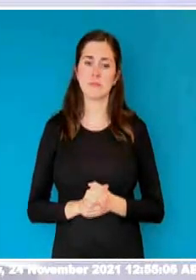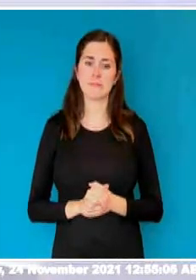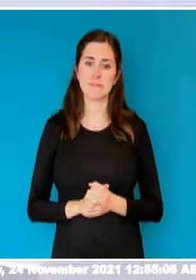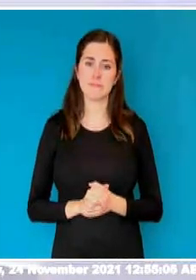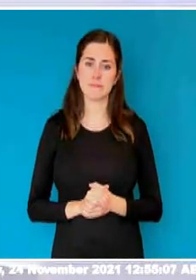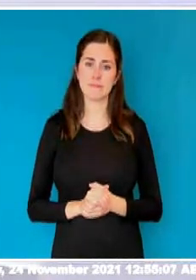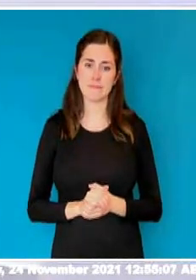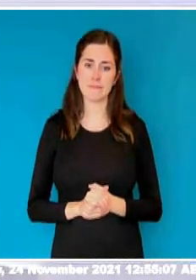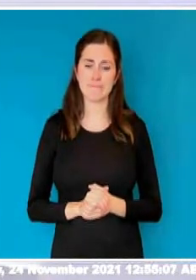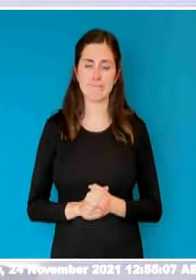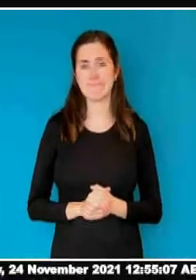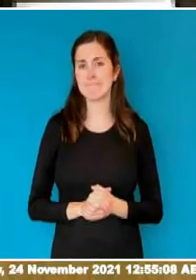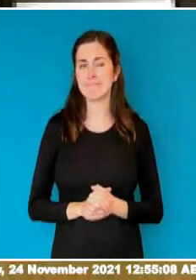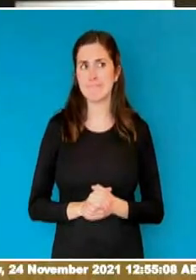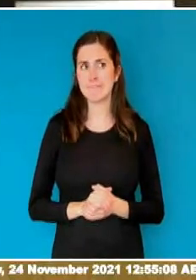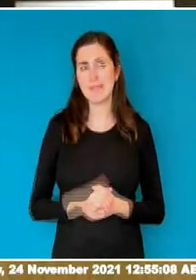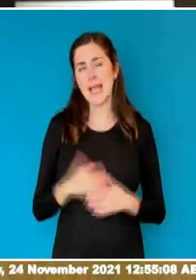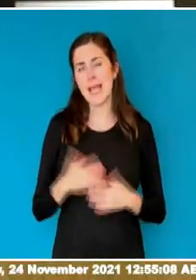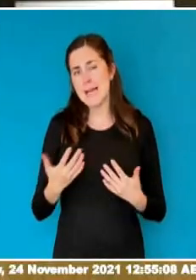Look, potentially.